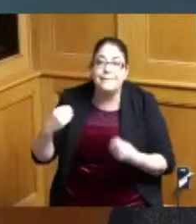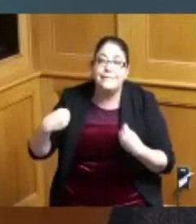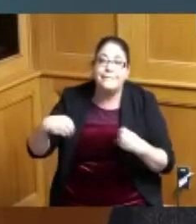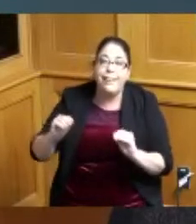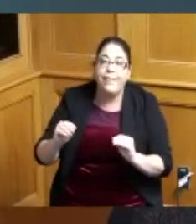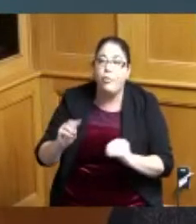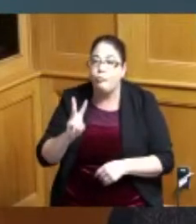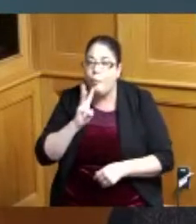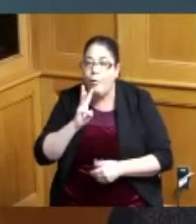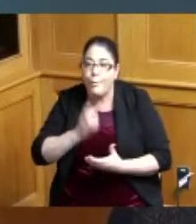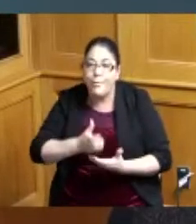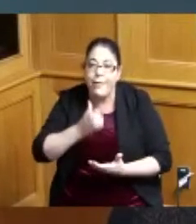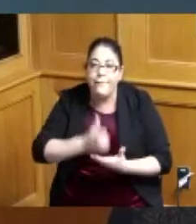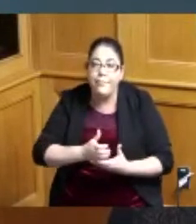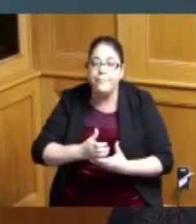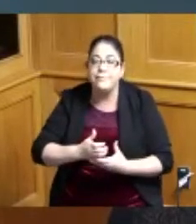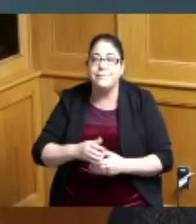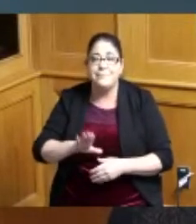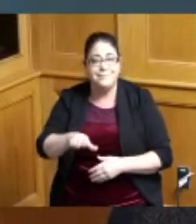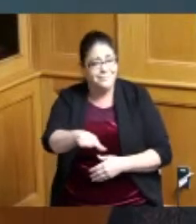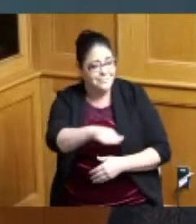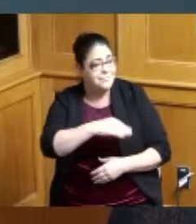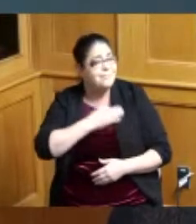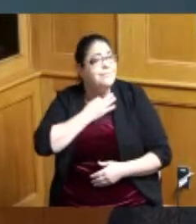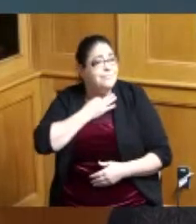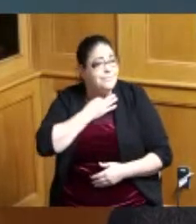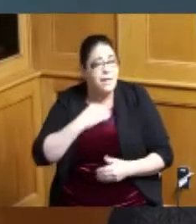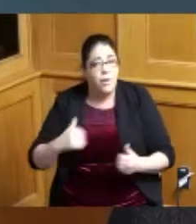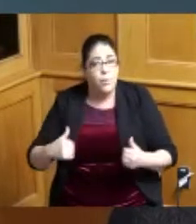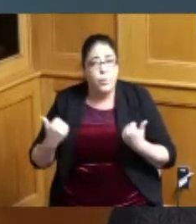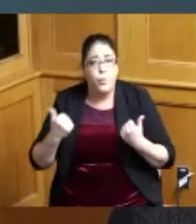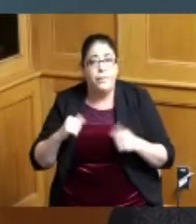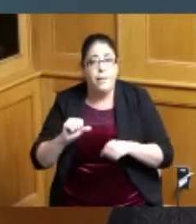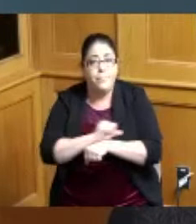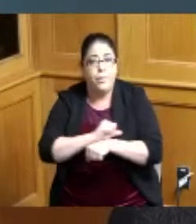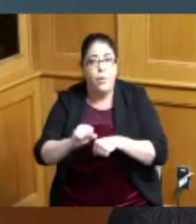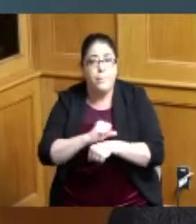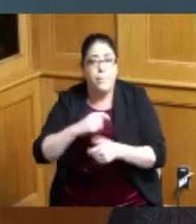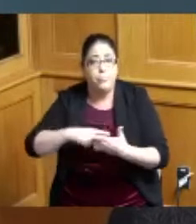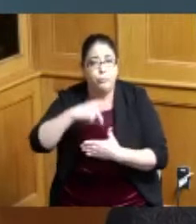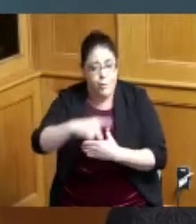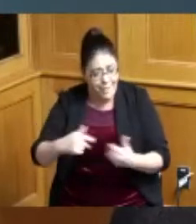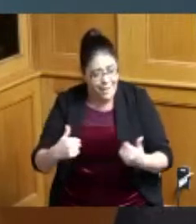wondering are we at our capacity for our youth employment program or do we have more vacancies